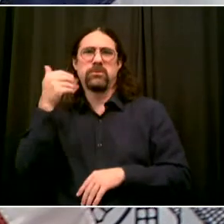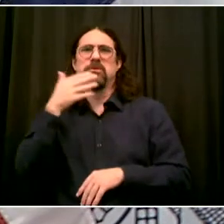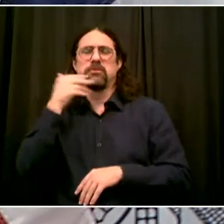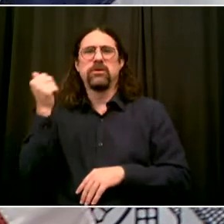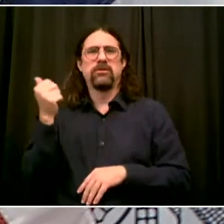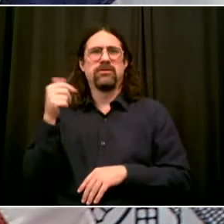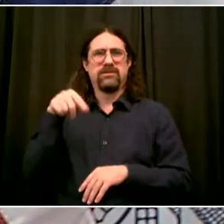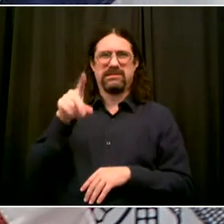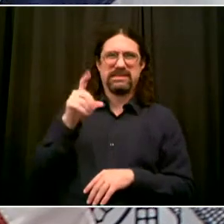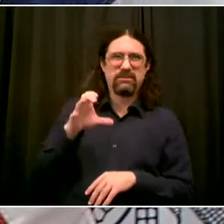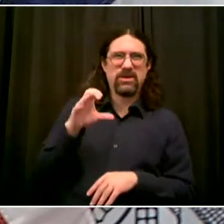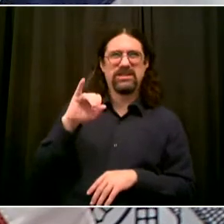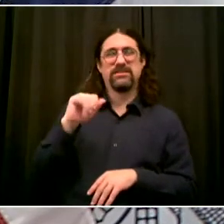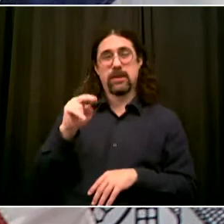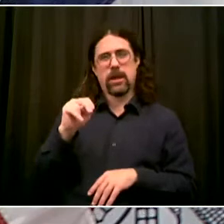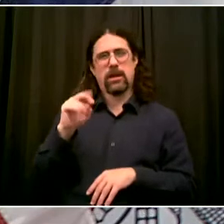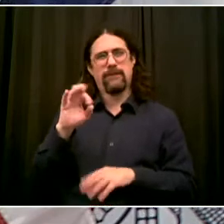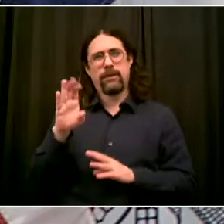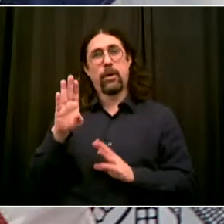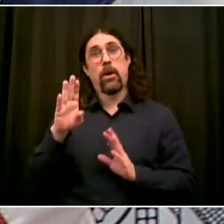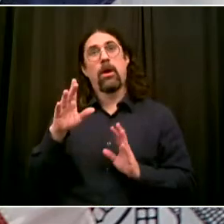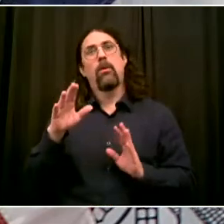Reporter: HOW